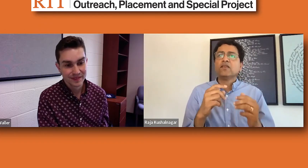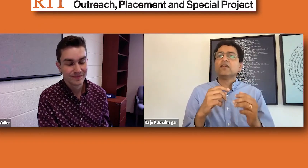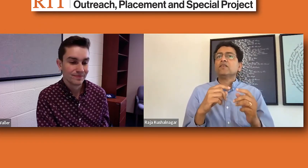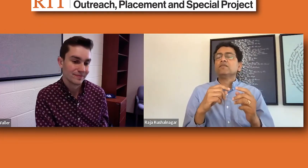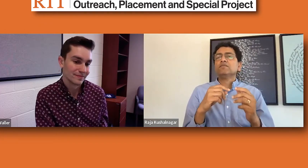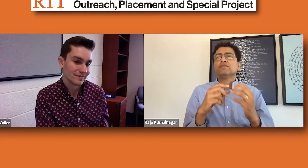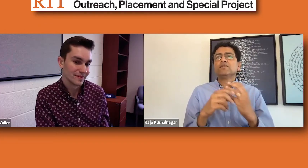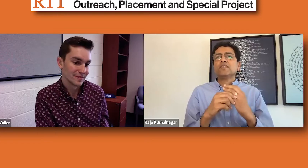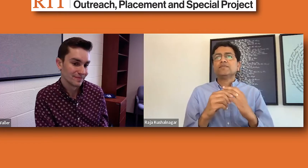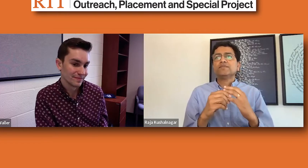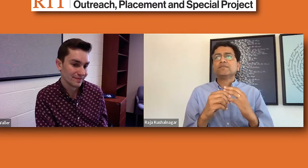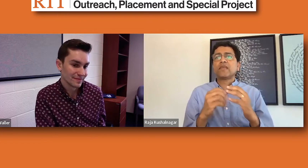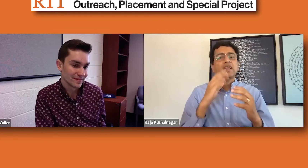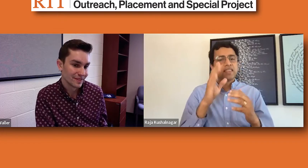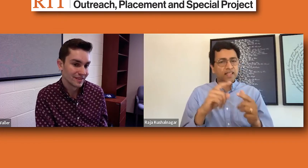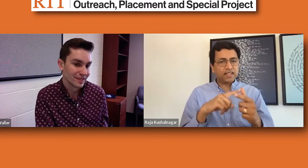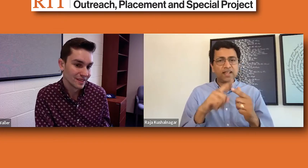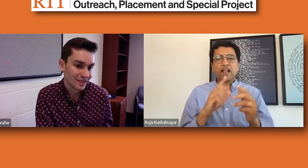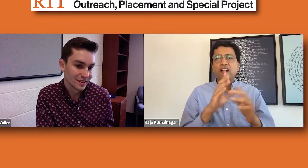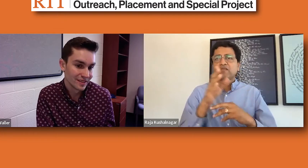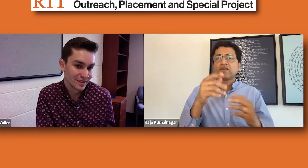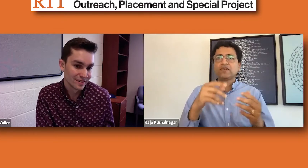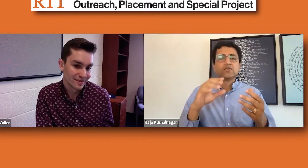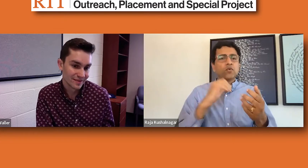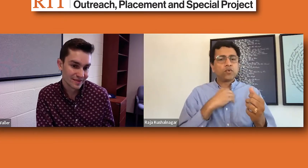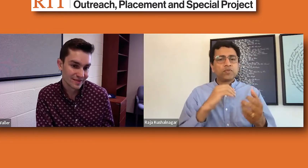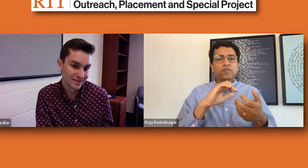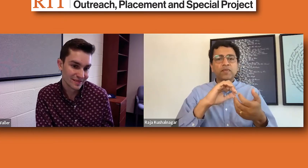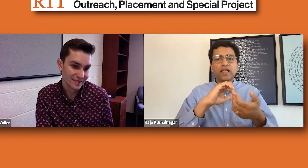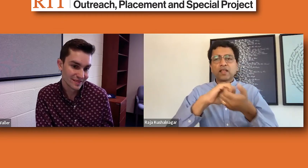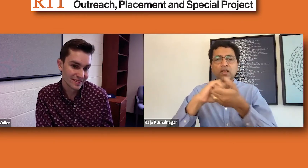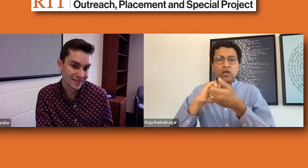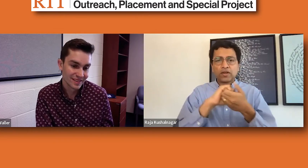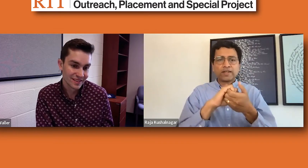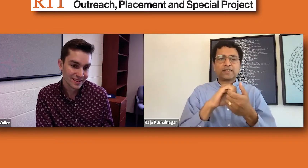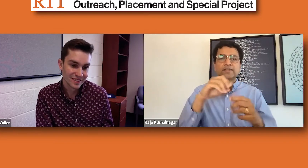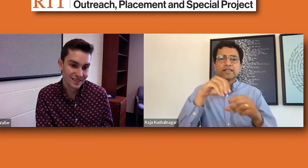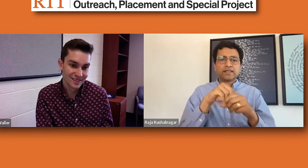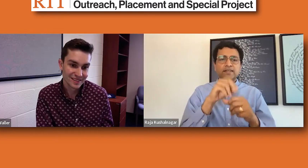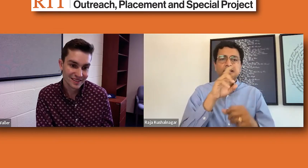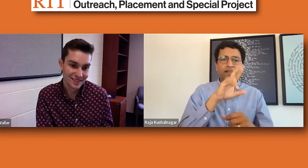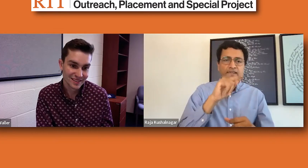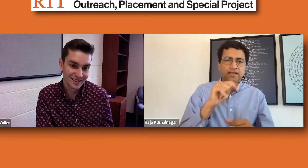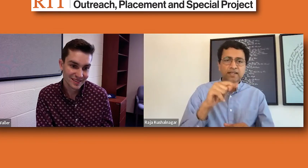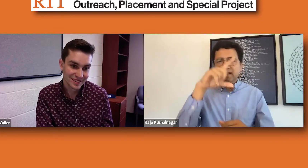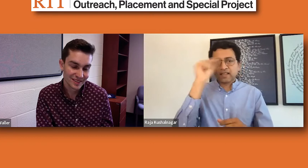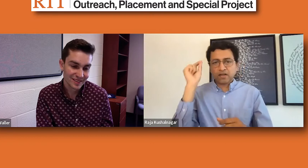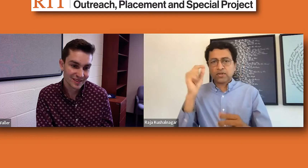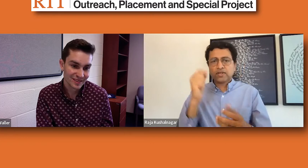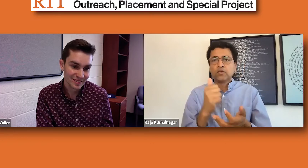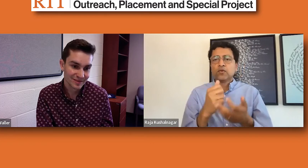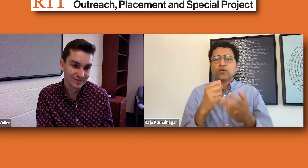if I ever felt stuck. And then I think after my collaborative experiences